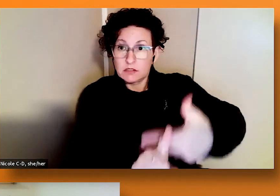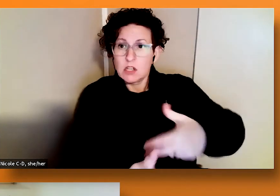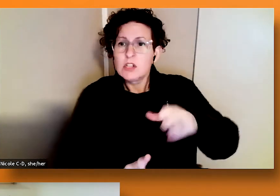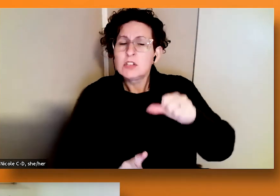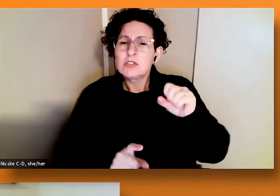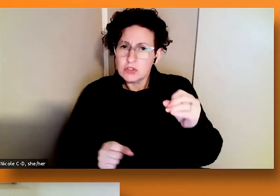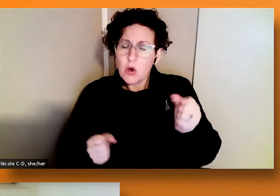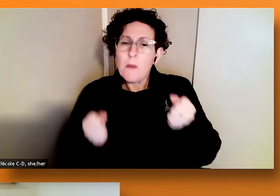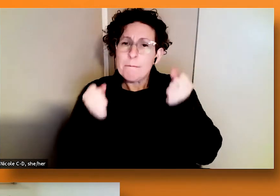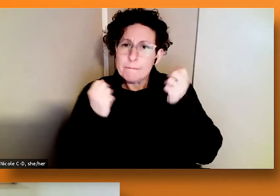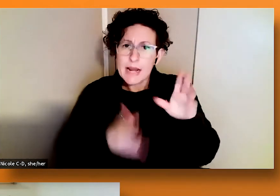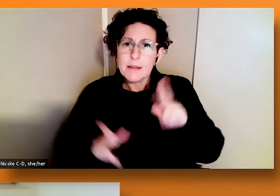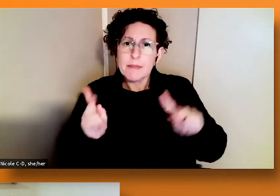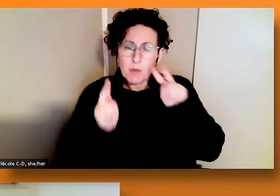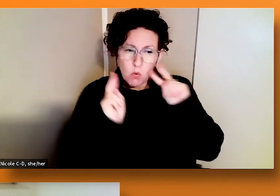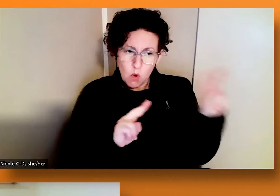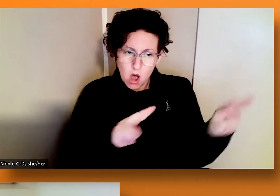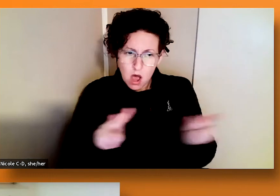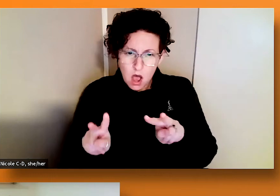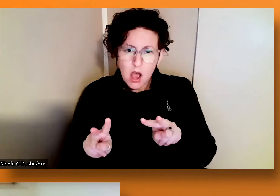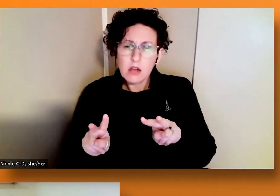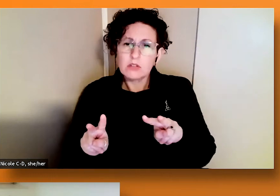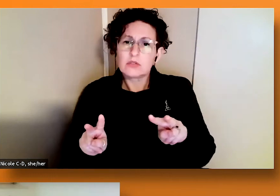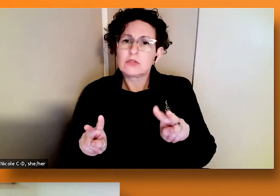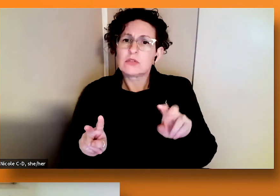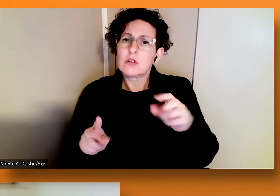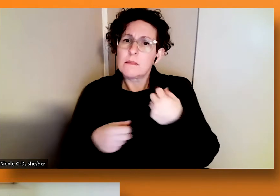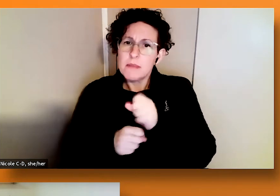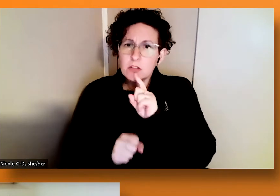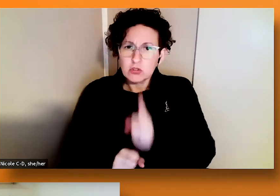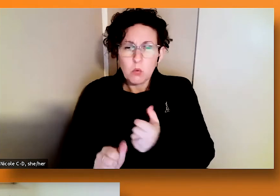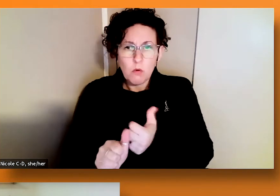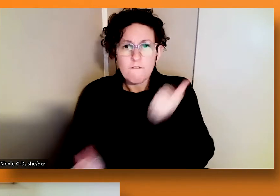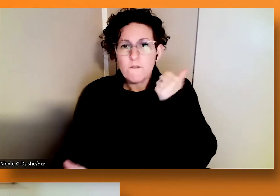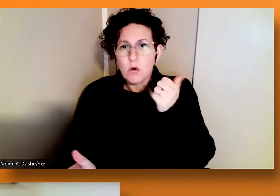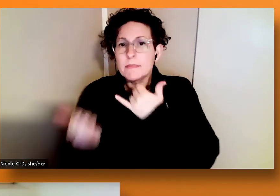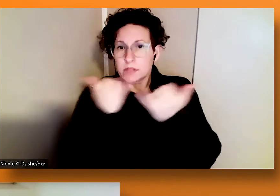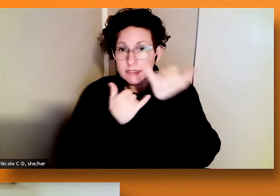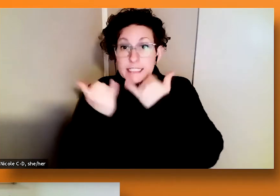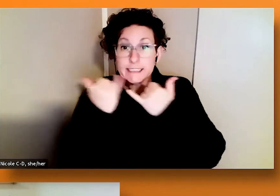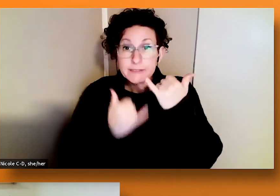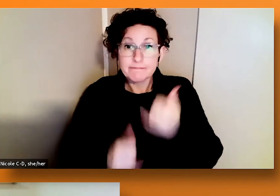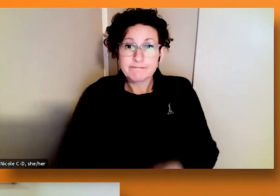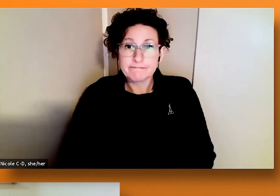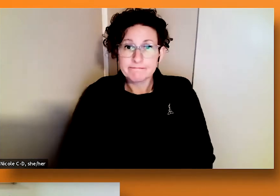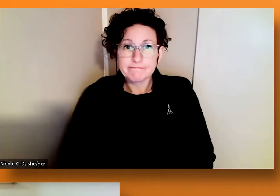So there's a lot of checks and balances in place to help you.